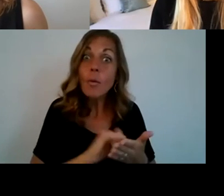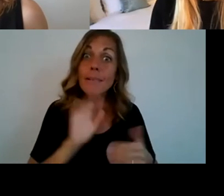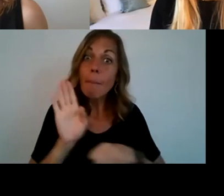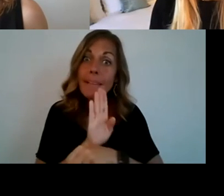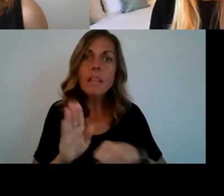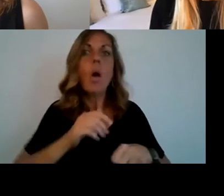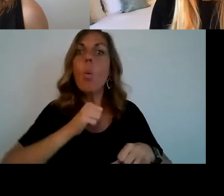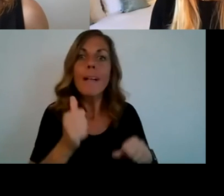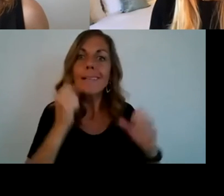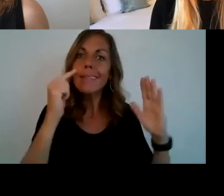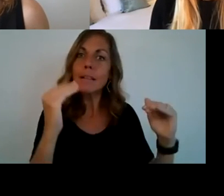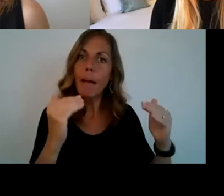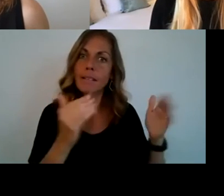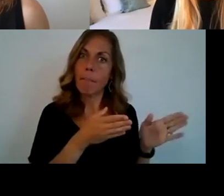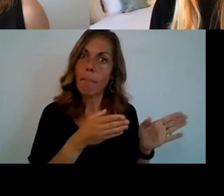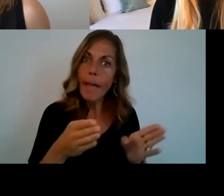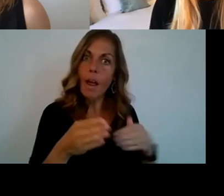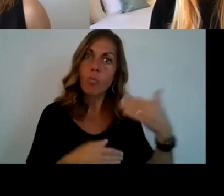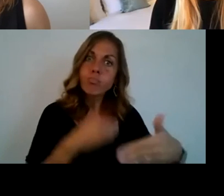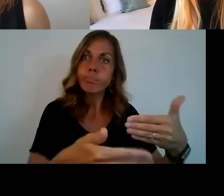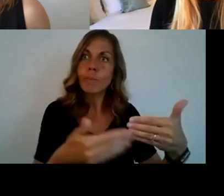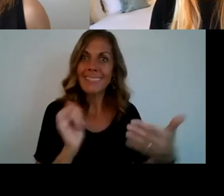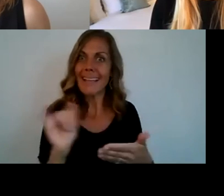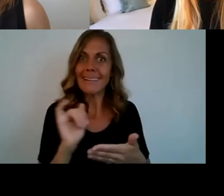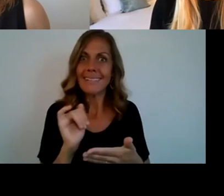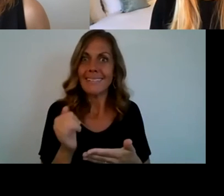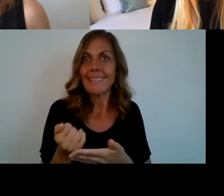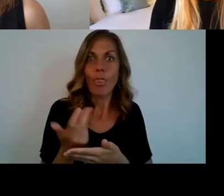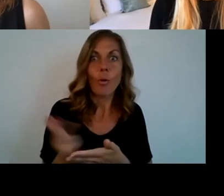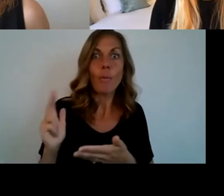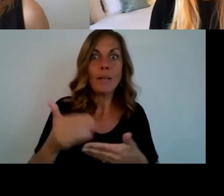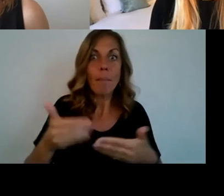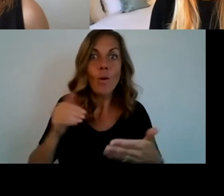step for her just a couple of weeks after launching the flagship salon. But it's what